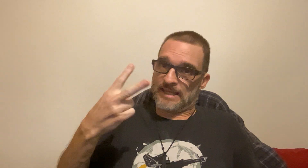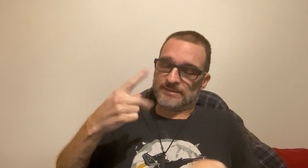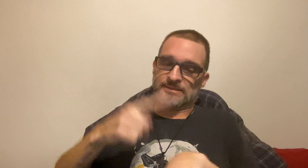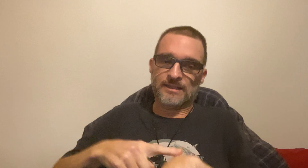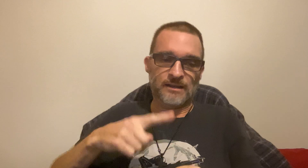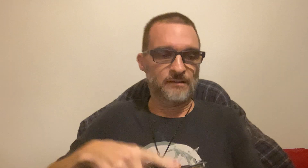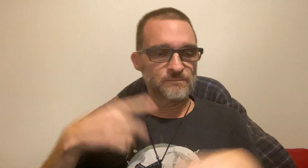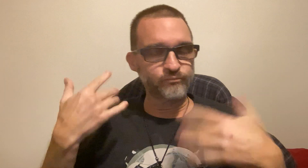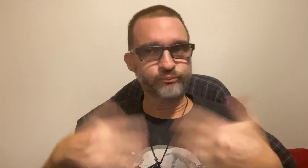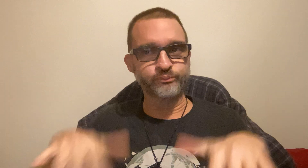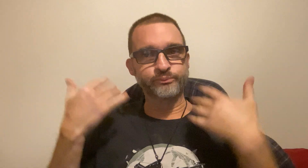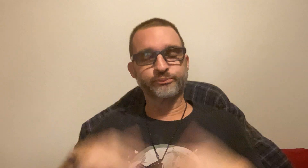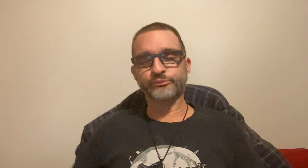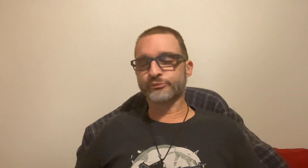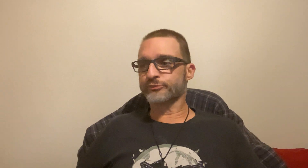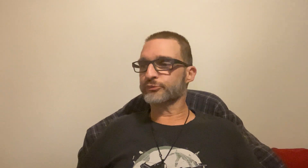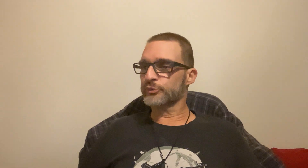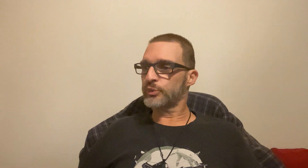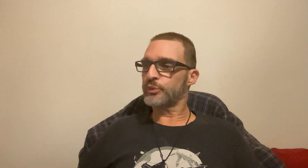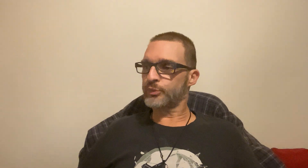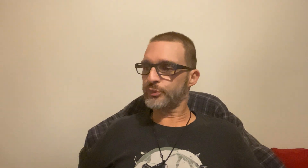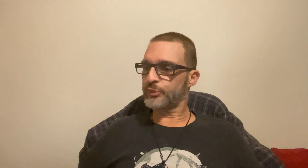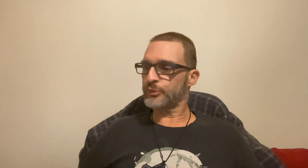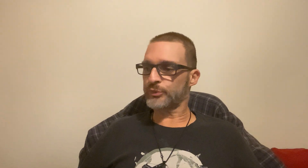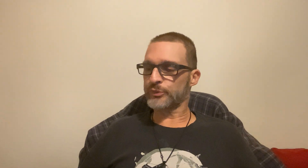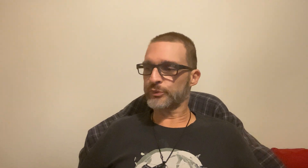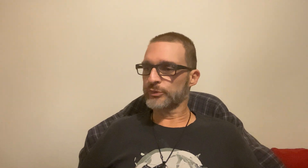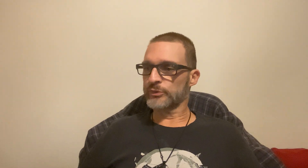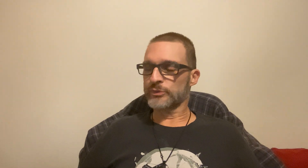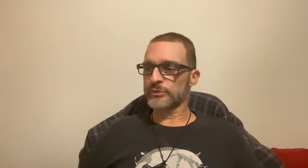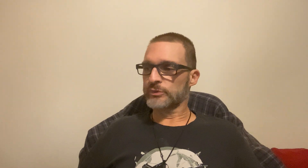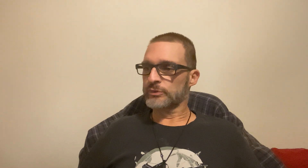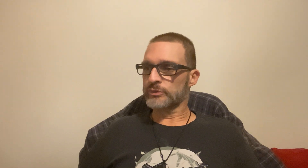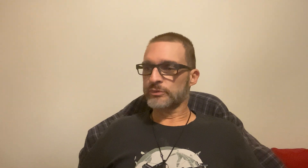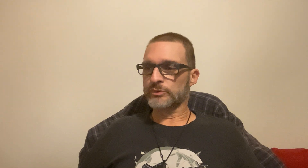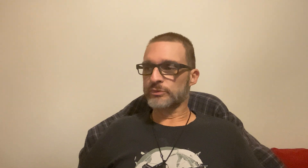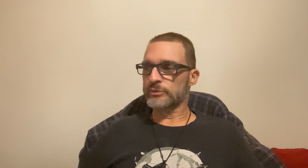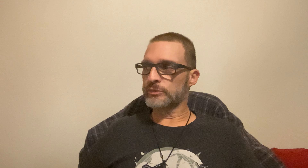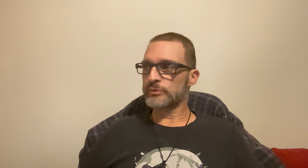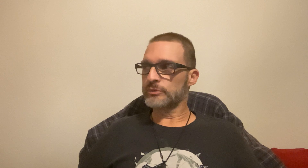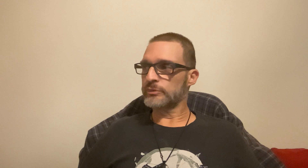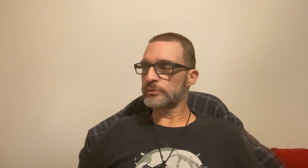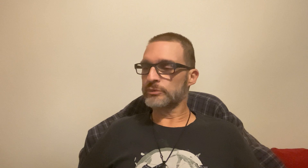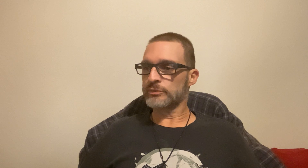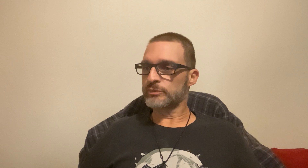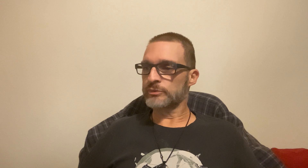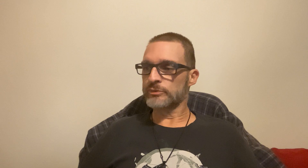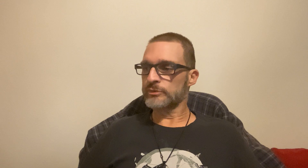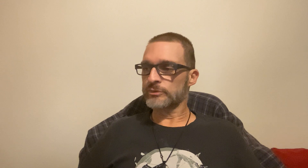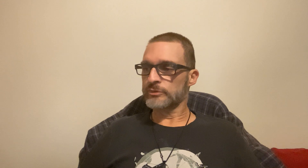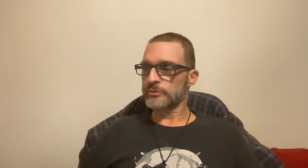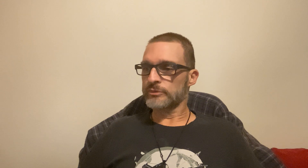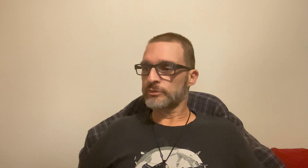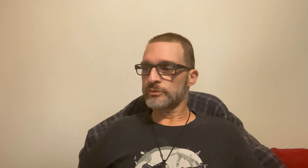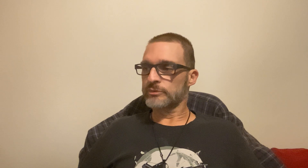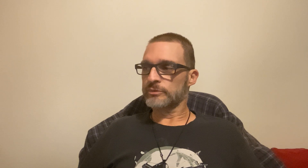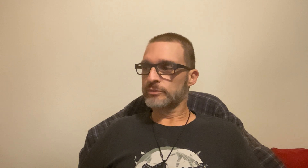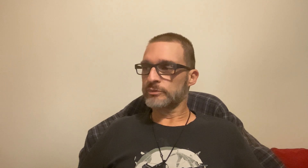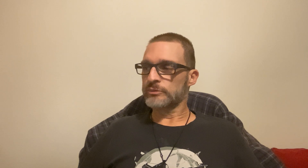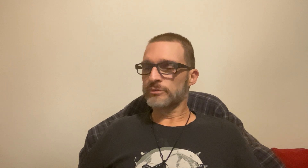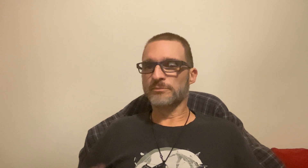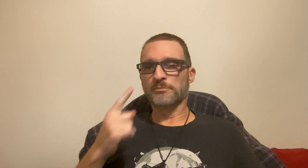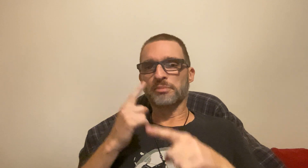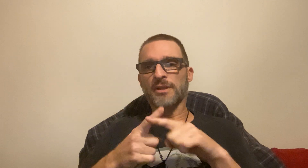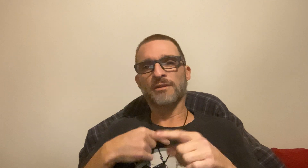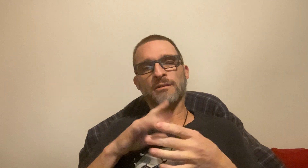But for me the second time *wow*